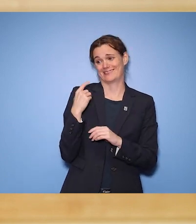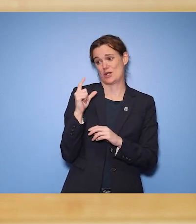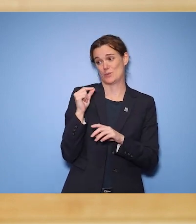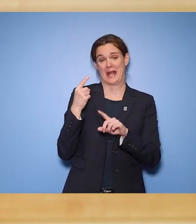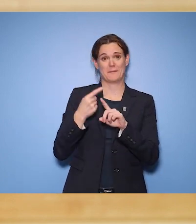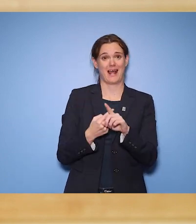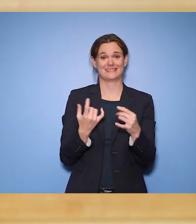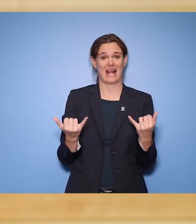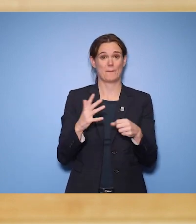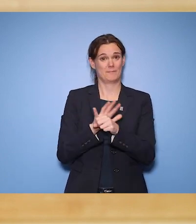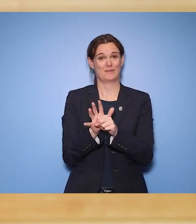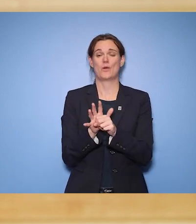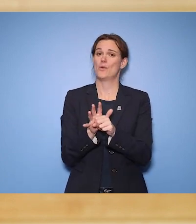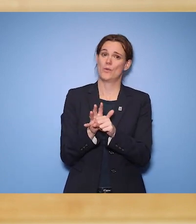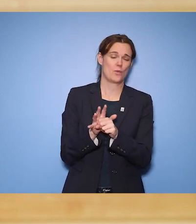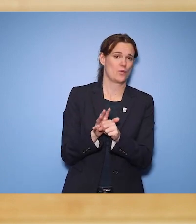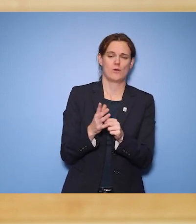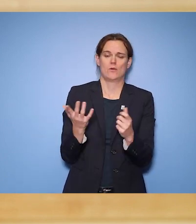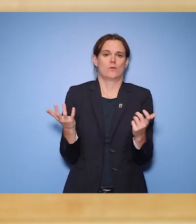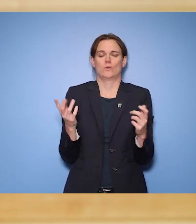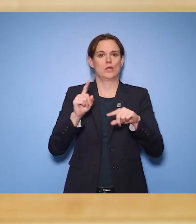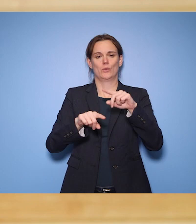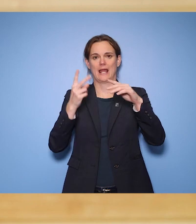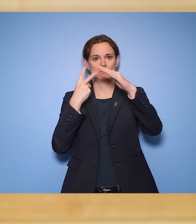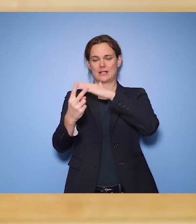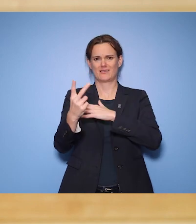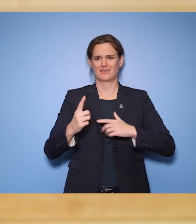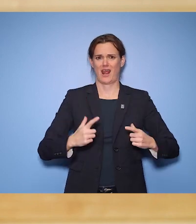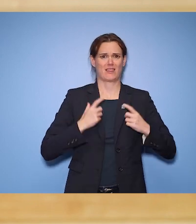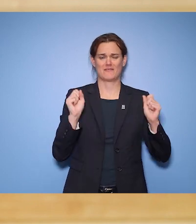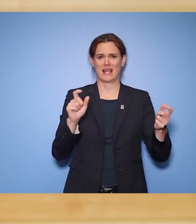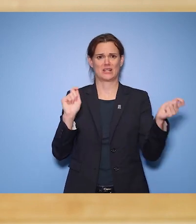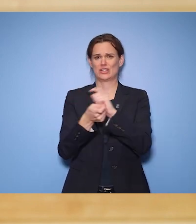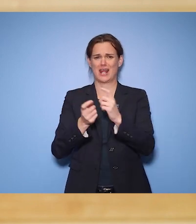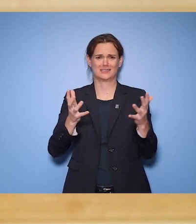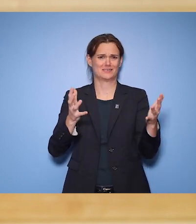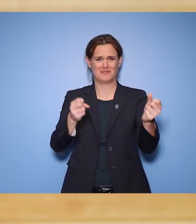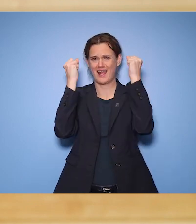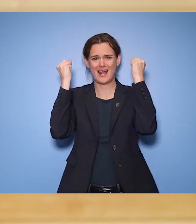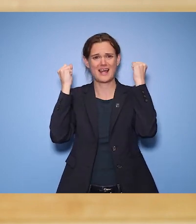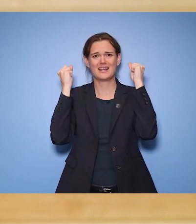that nothing is certain and that life can change very quickly. Today it may seem challenging